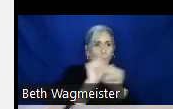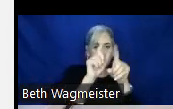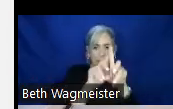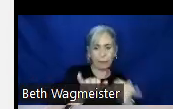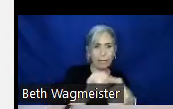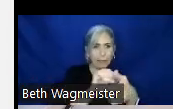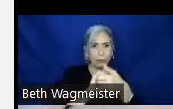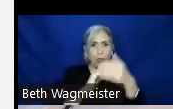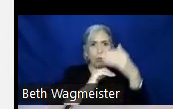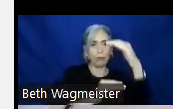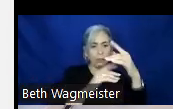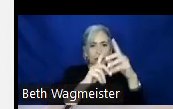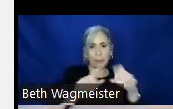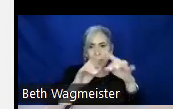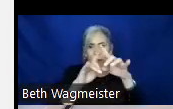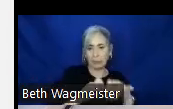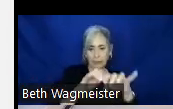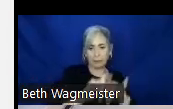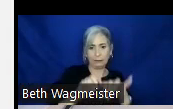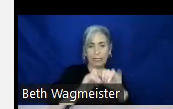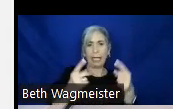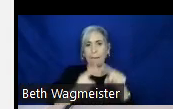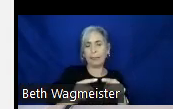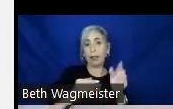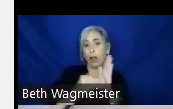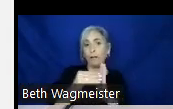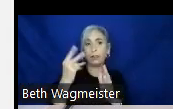things might happen at the same time as well. Often, you will find that you kind of go back